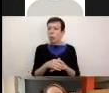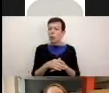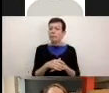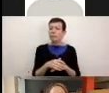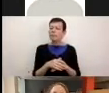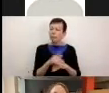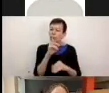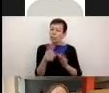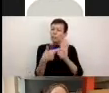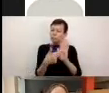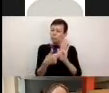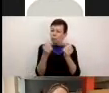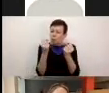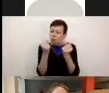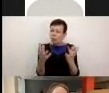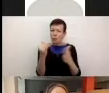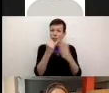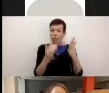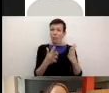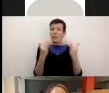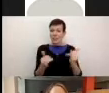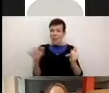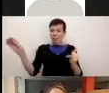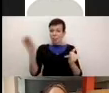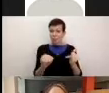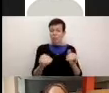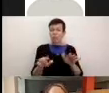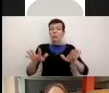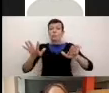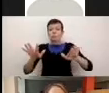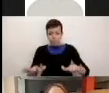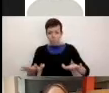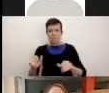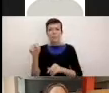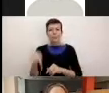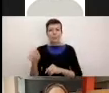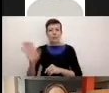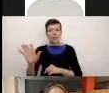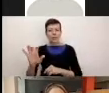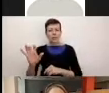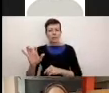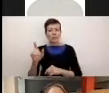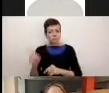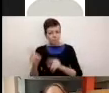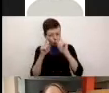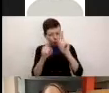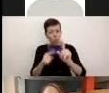who are making Calgary their home to live and work and share artistic experiences with the public.